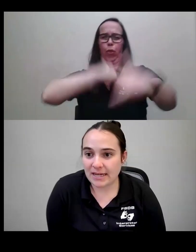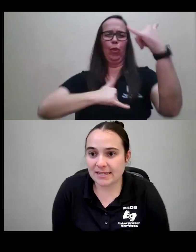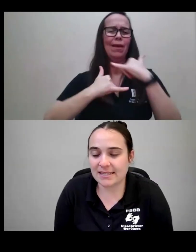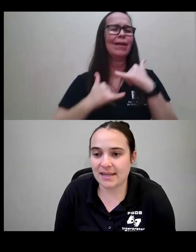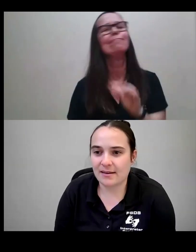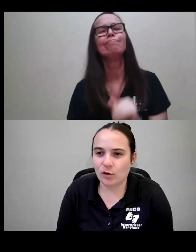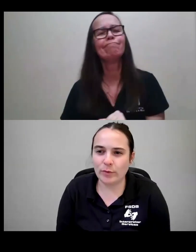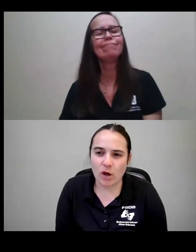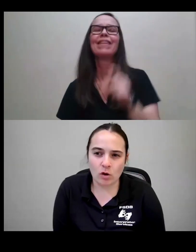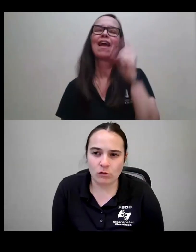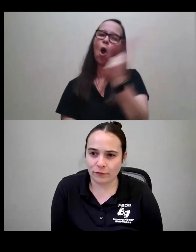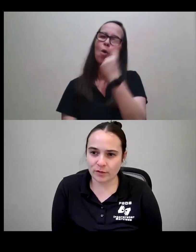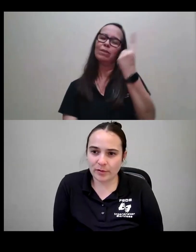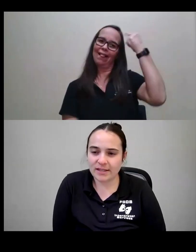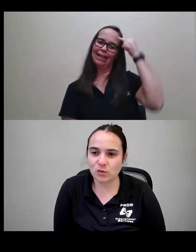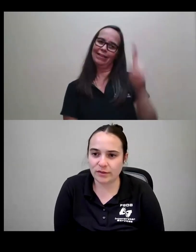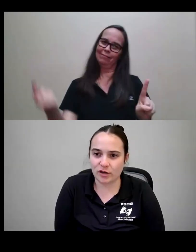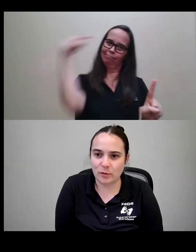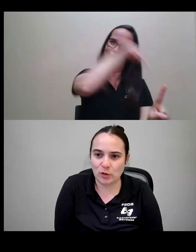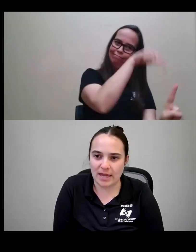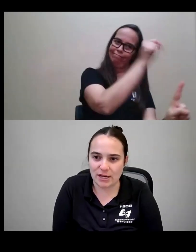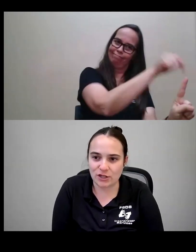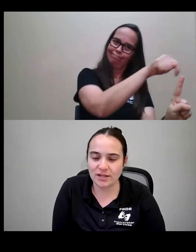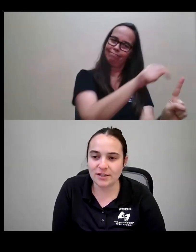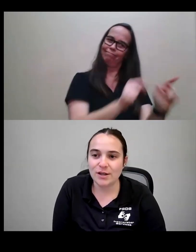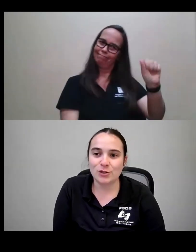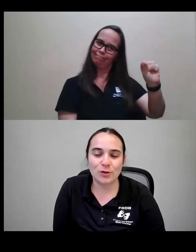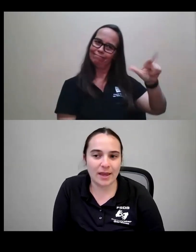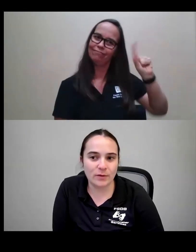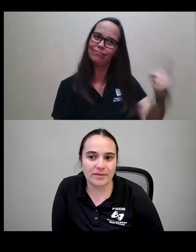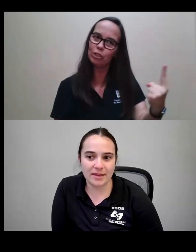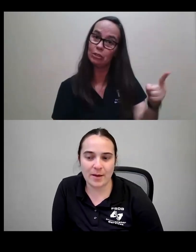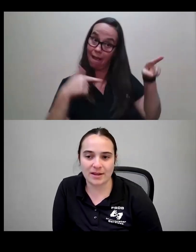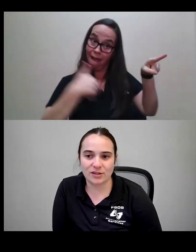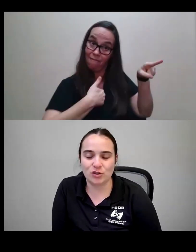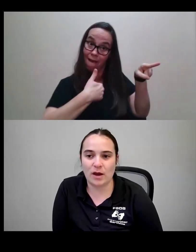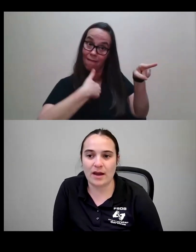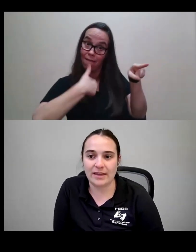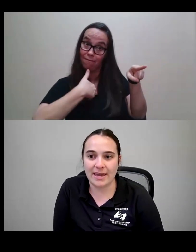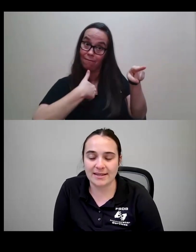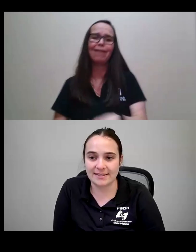BICS, they'll be all over the place with their communication. So again, we think back to having